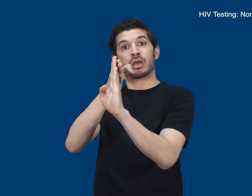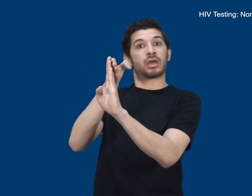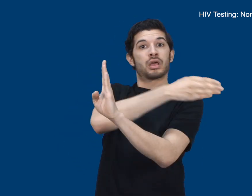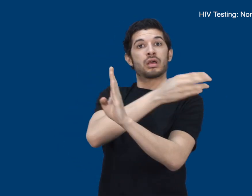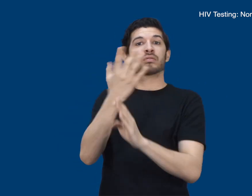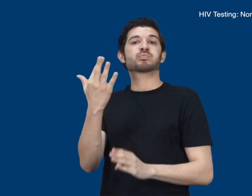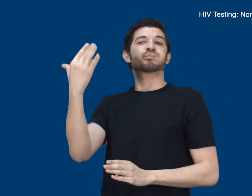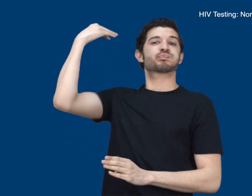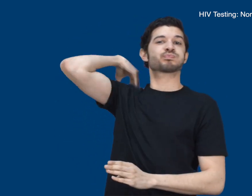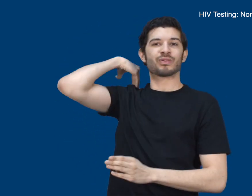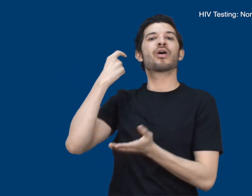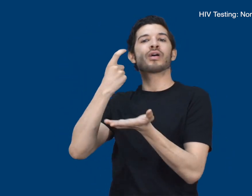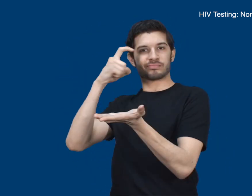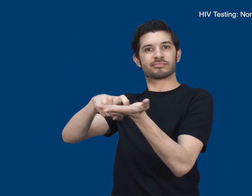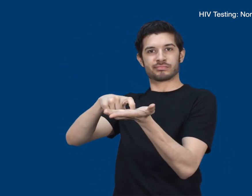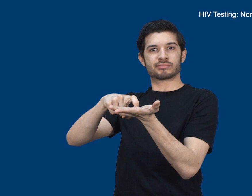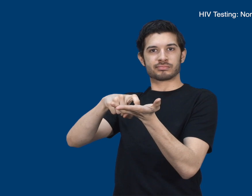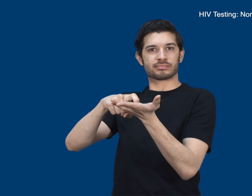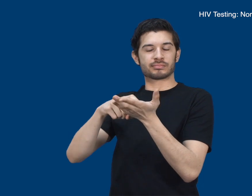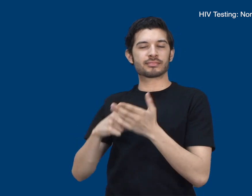HIV test will be able to see if you have HIV in your body after two weeks of getting infected.